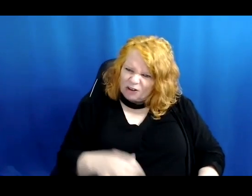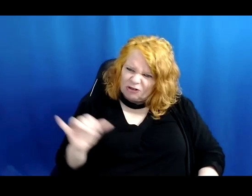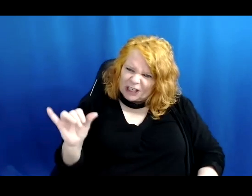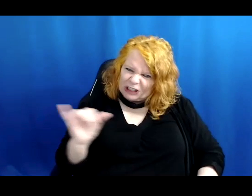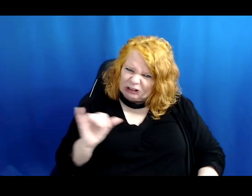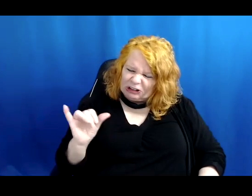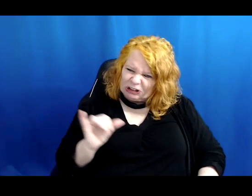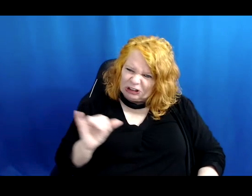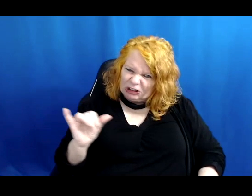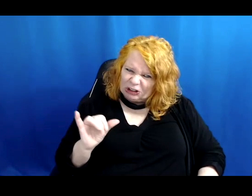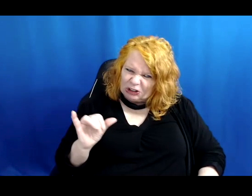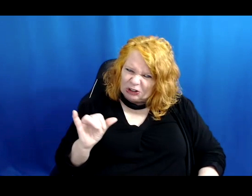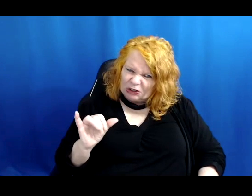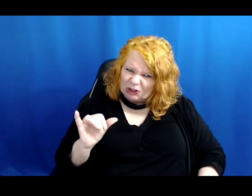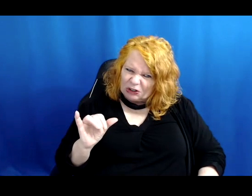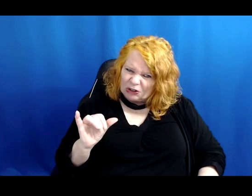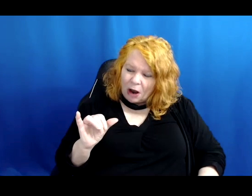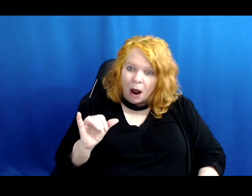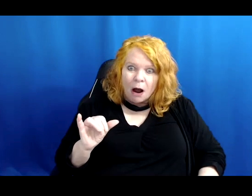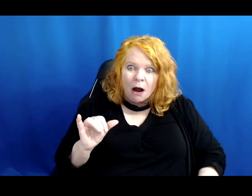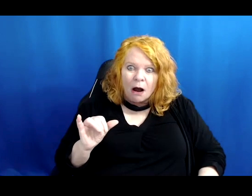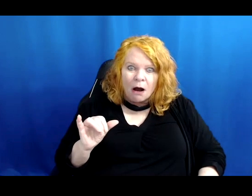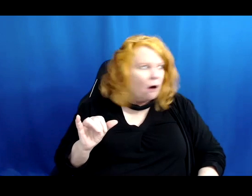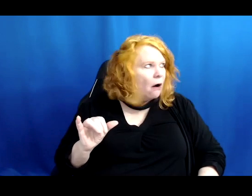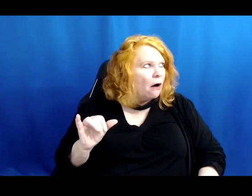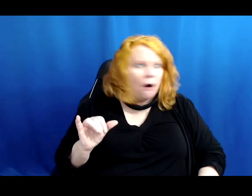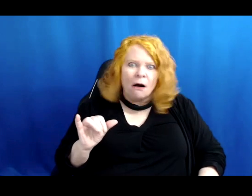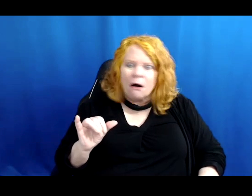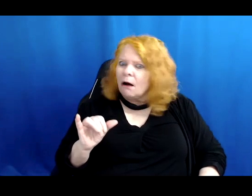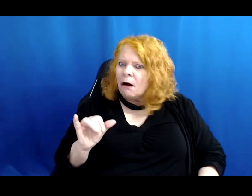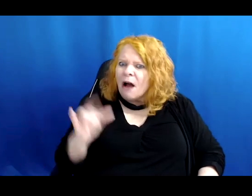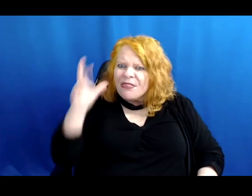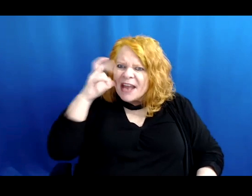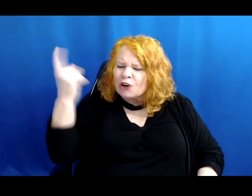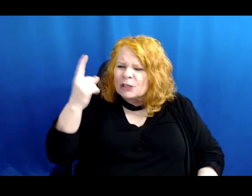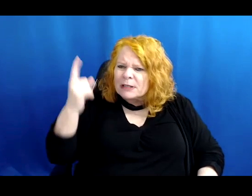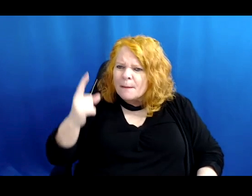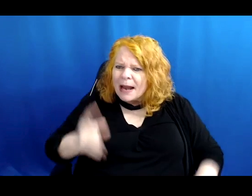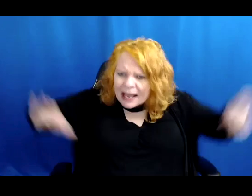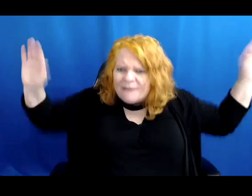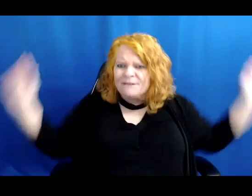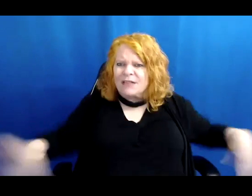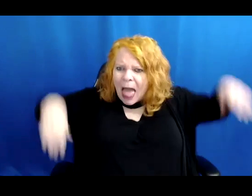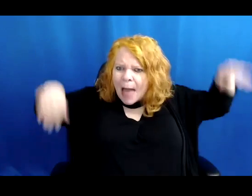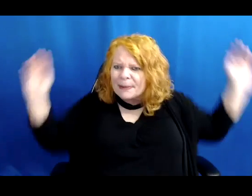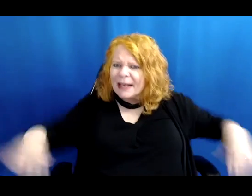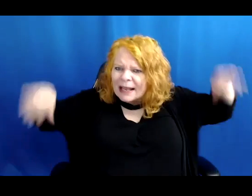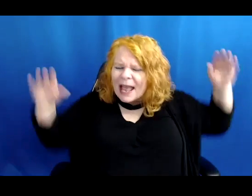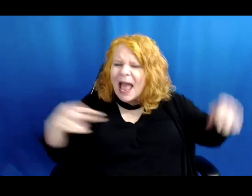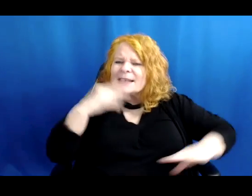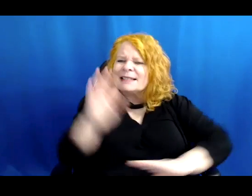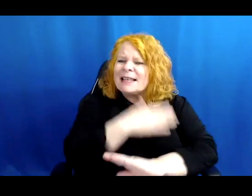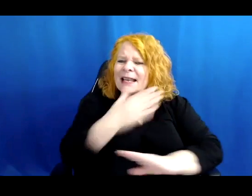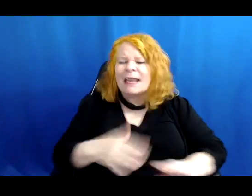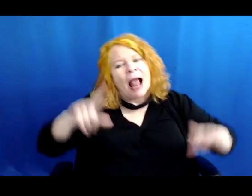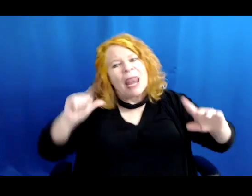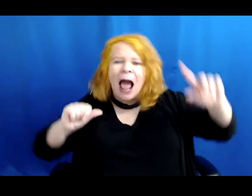Suddenly they heard somebody flapping their wings and singing. La la la la la la la la